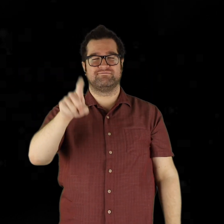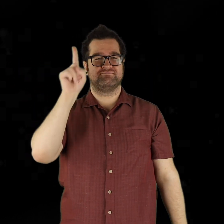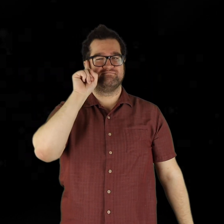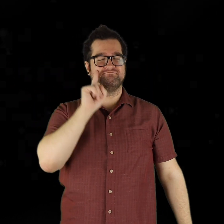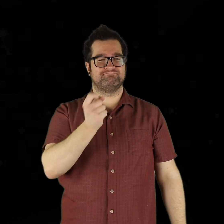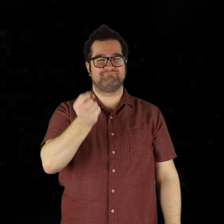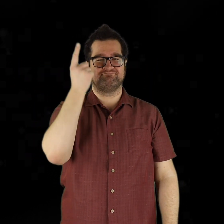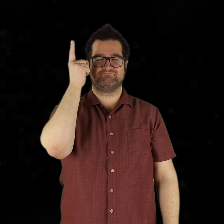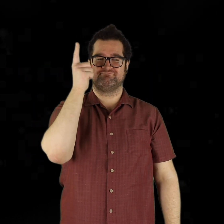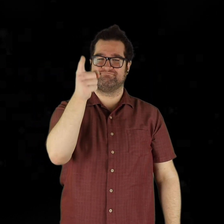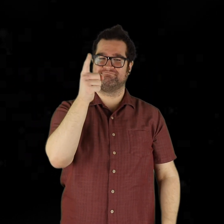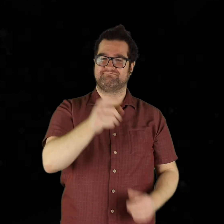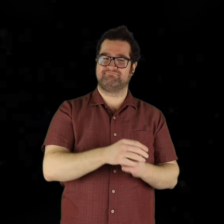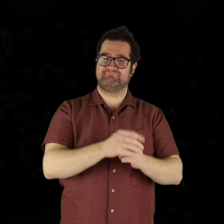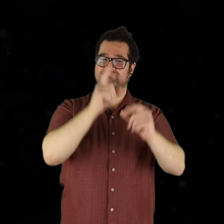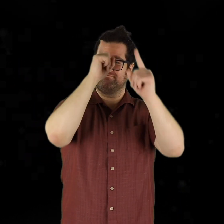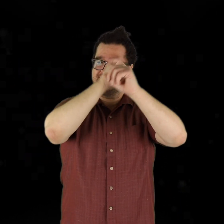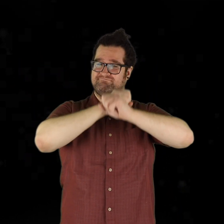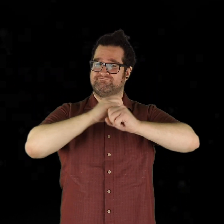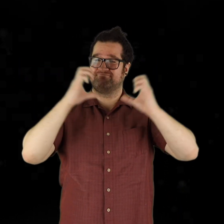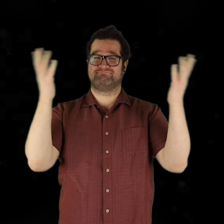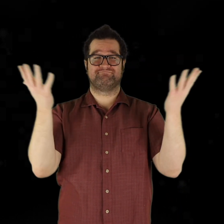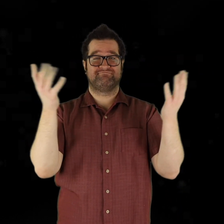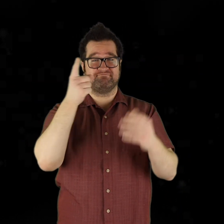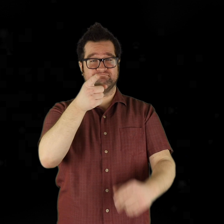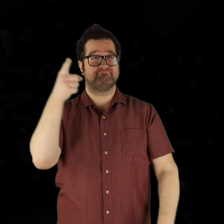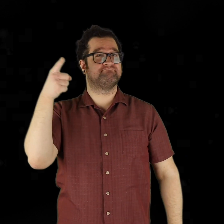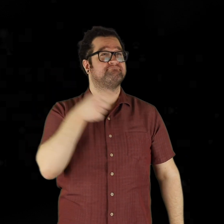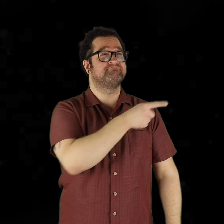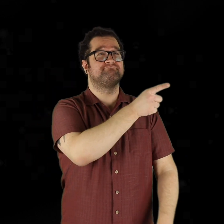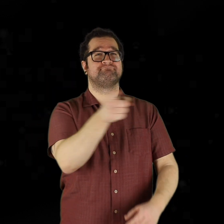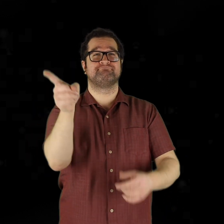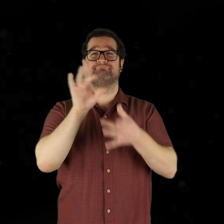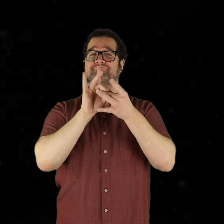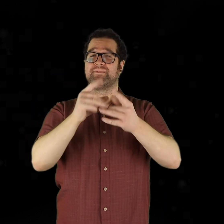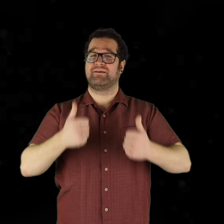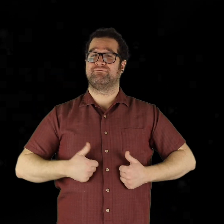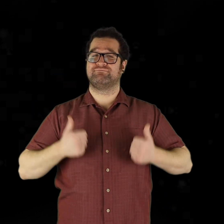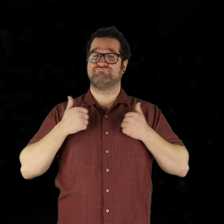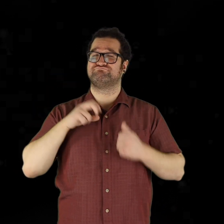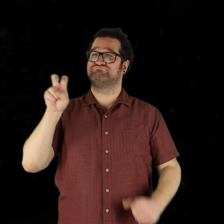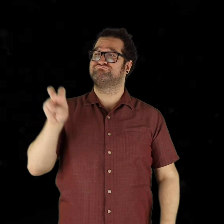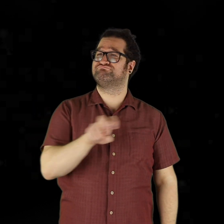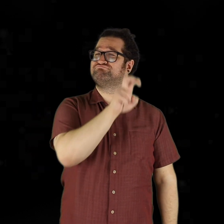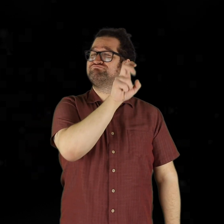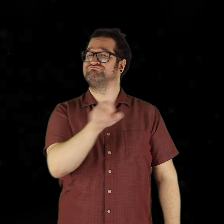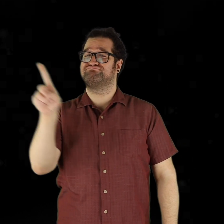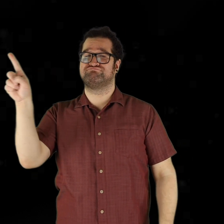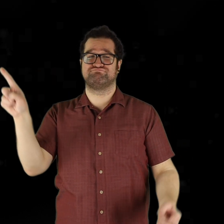You have to be deaf to understand. What is it like on the road of life